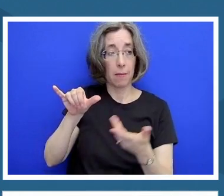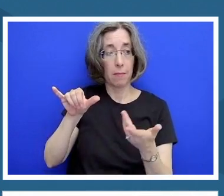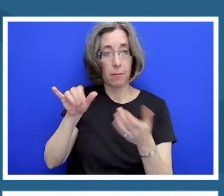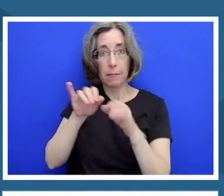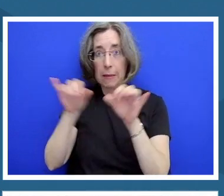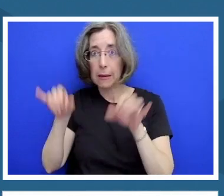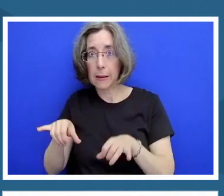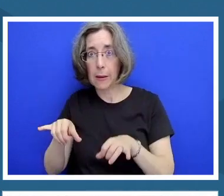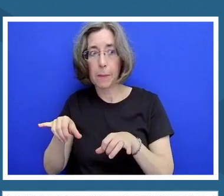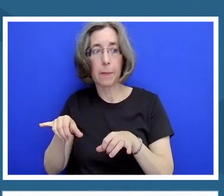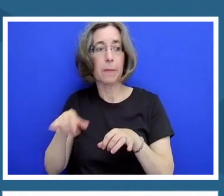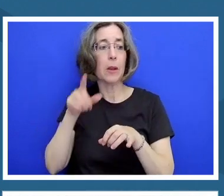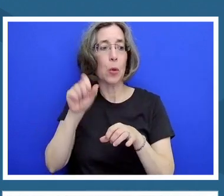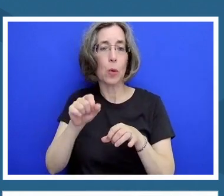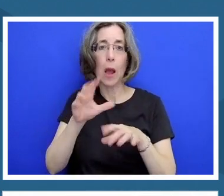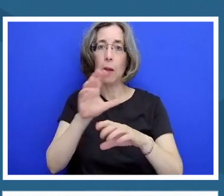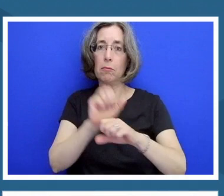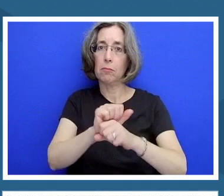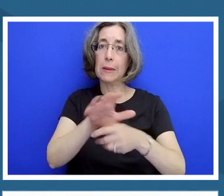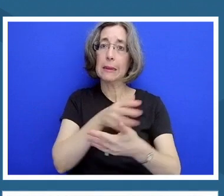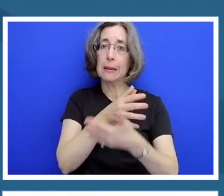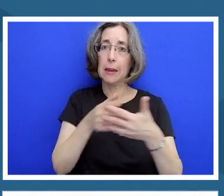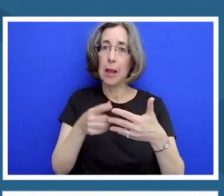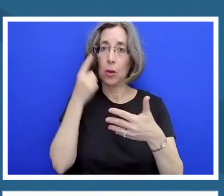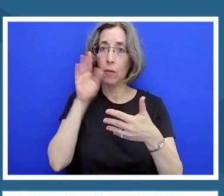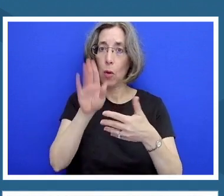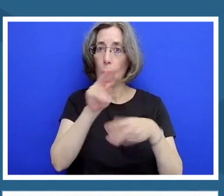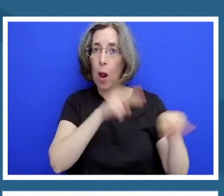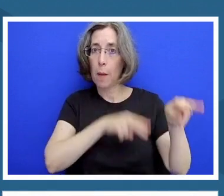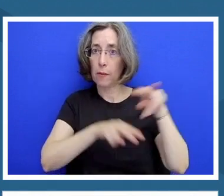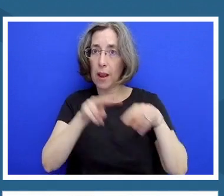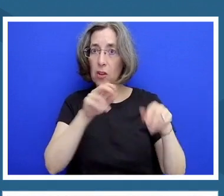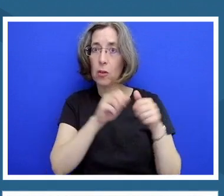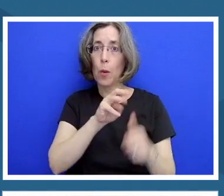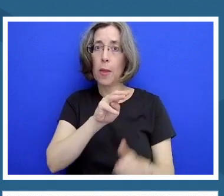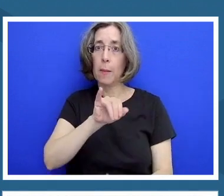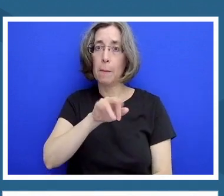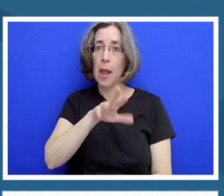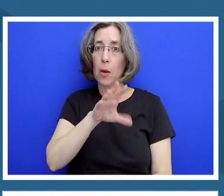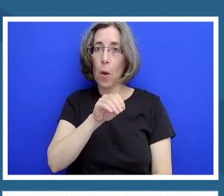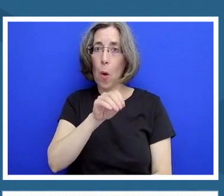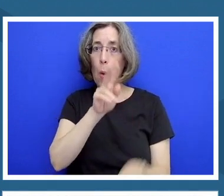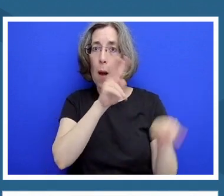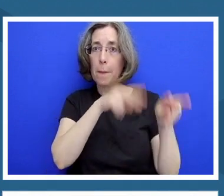observations using the micro observatory telescope